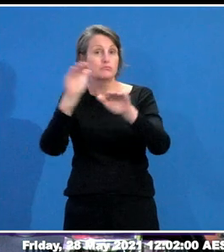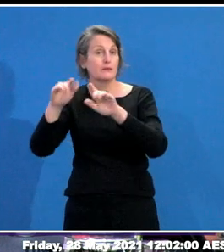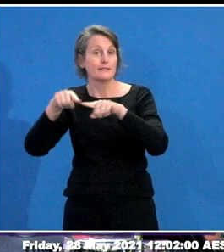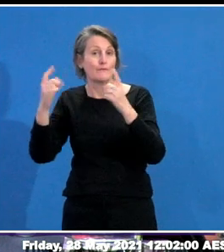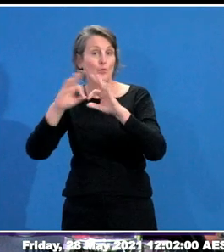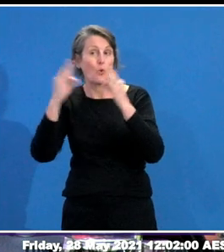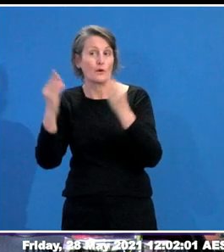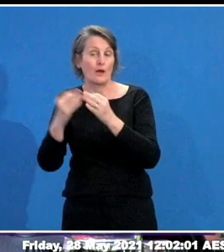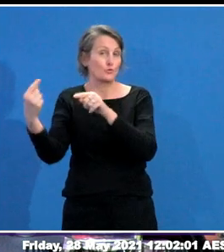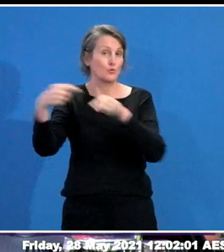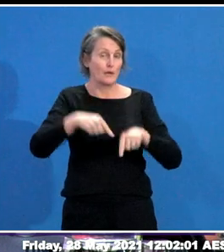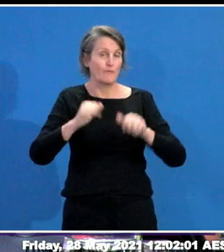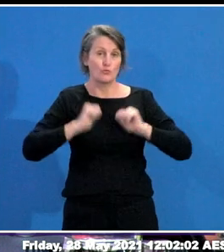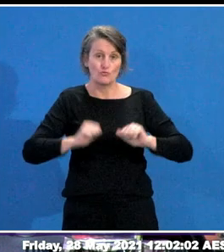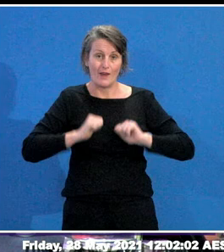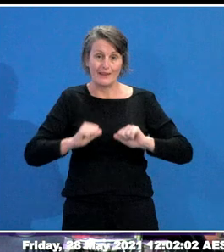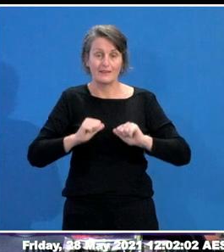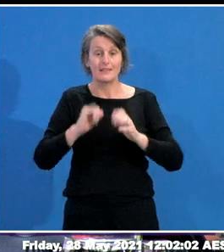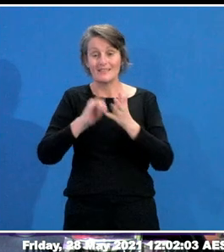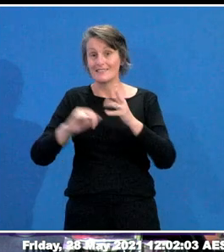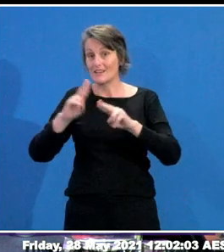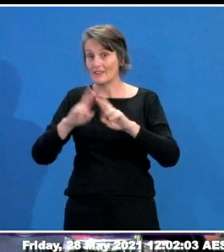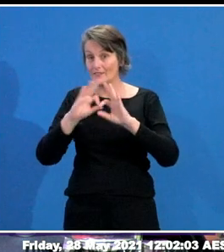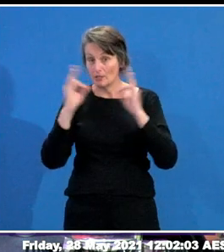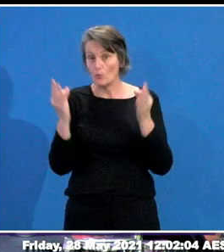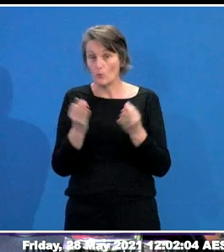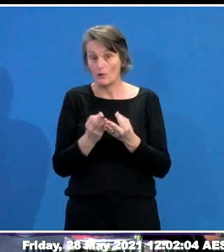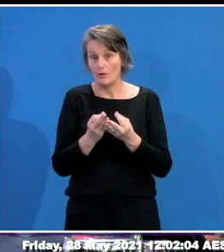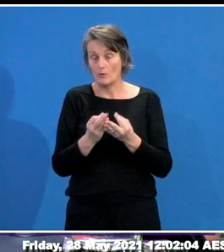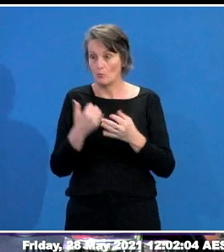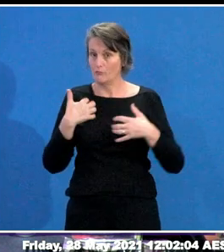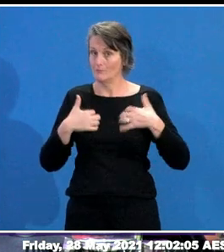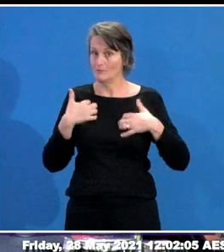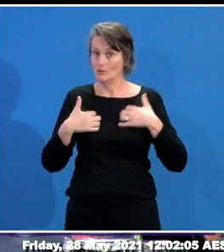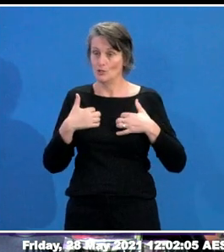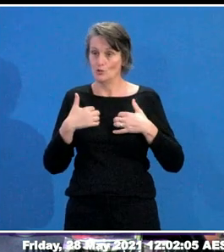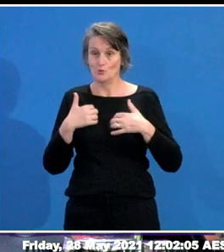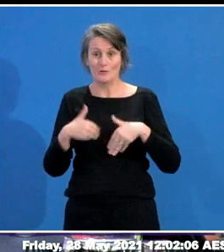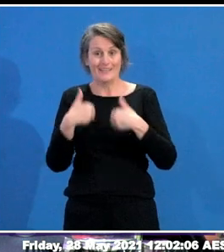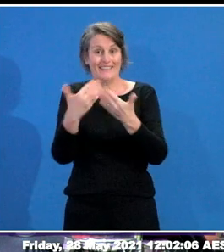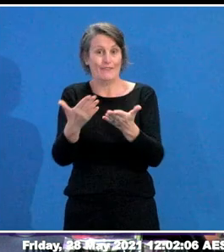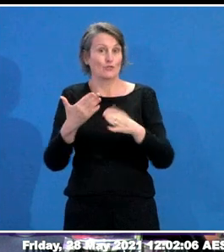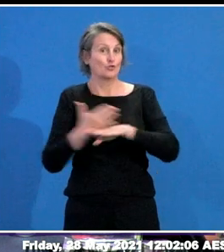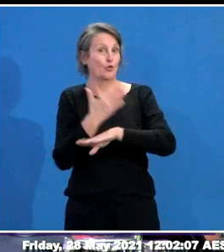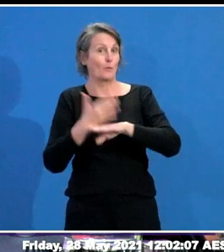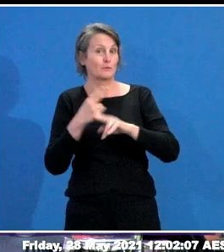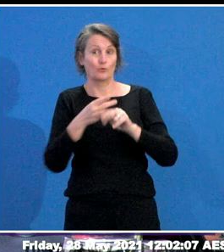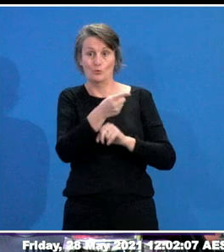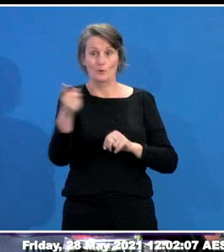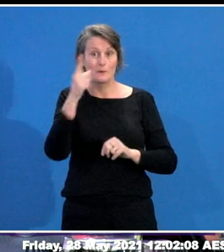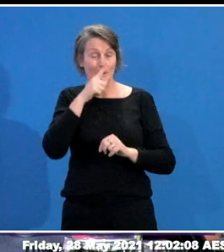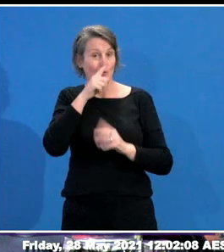As I said (audio distorted) for people with disability and we've actually just